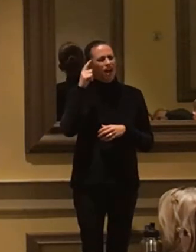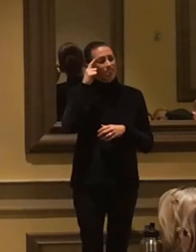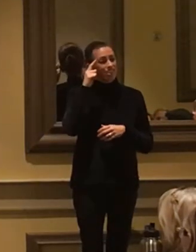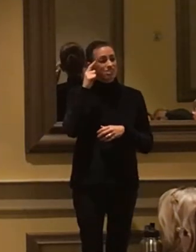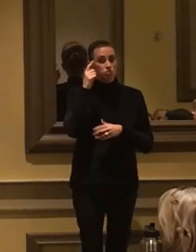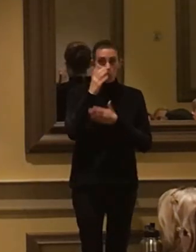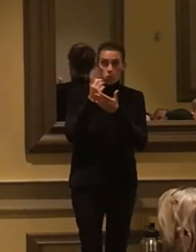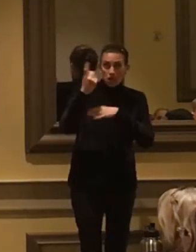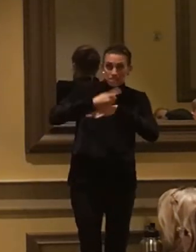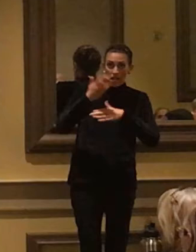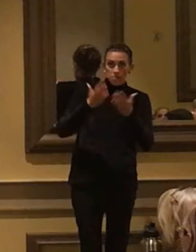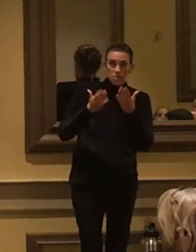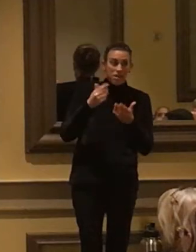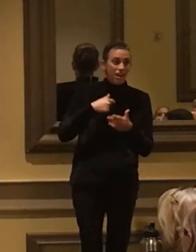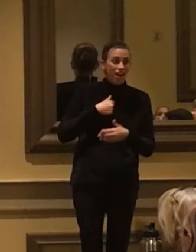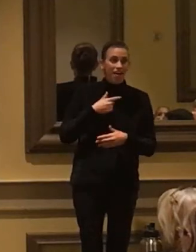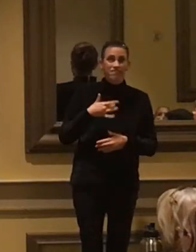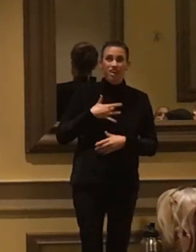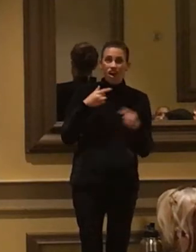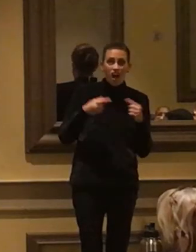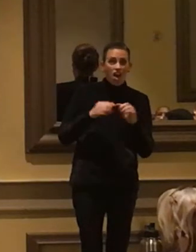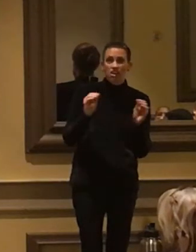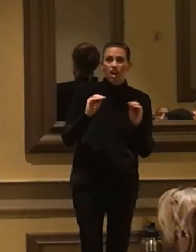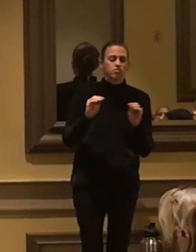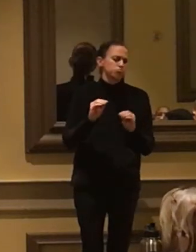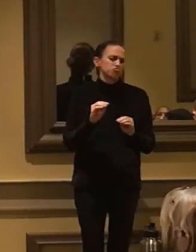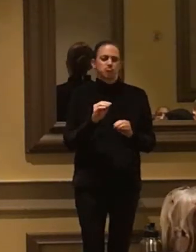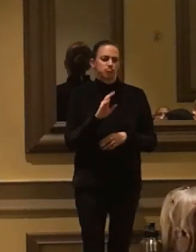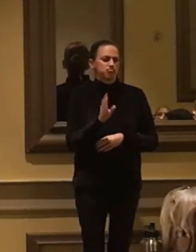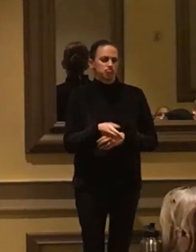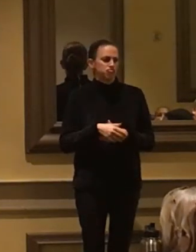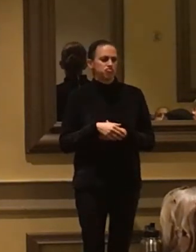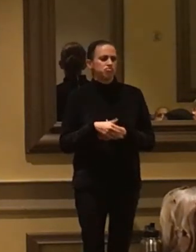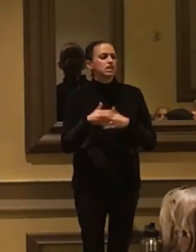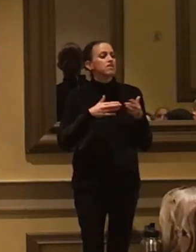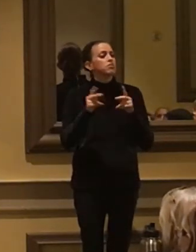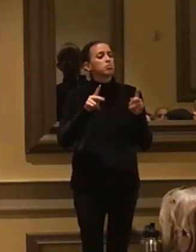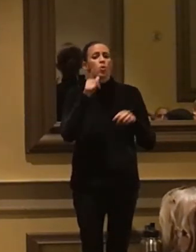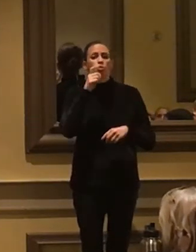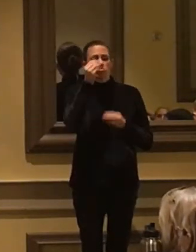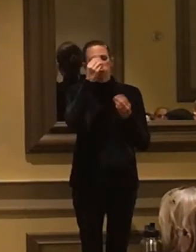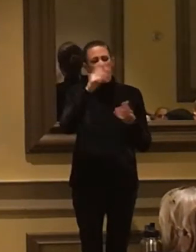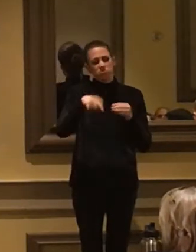Remembering that a lot of the time, even the people that care about me don't care if I'm not up to speed